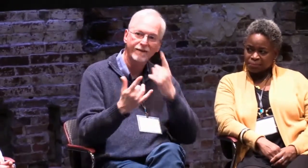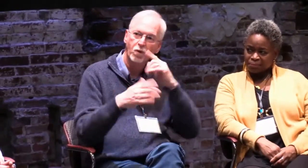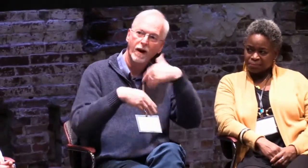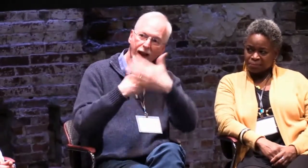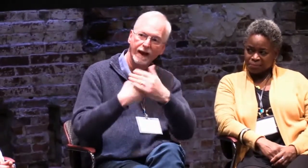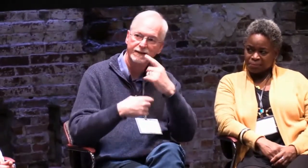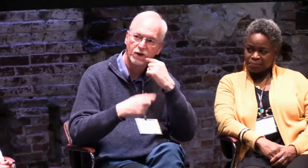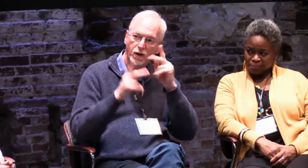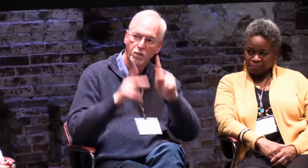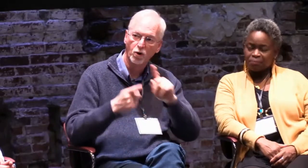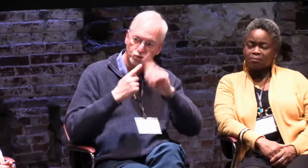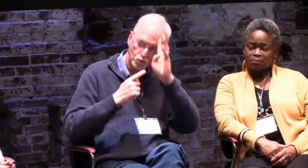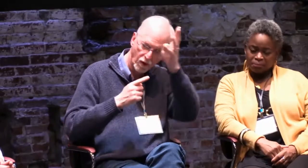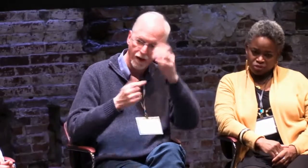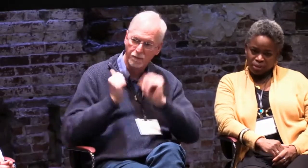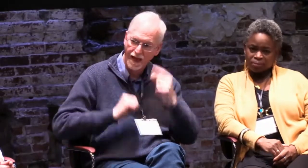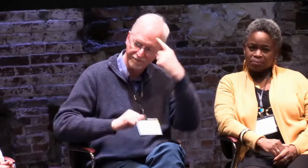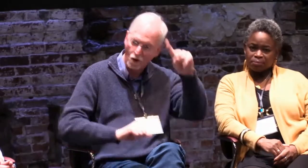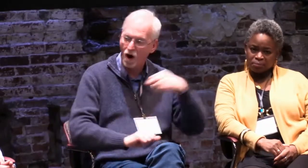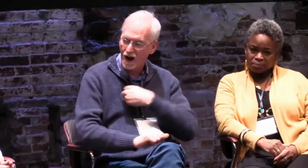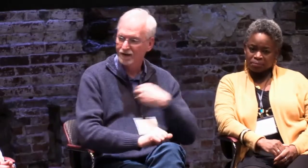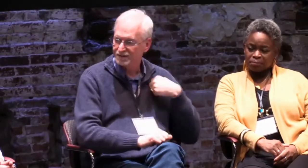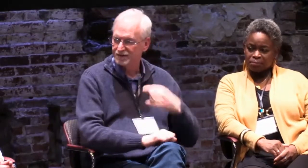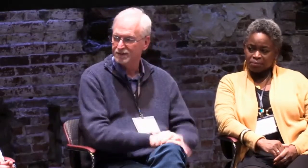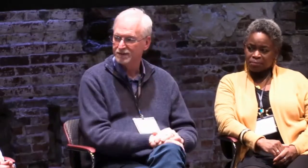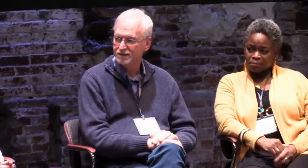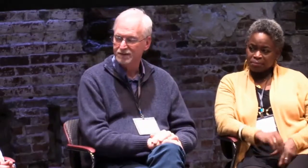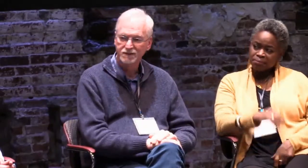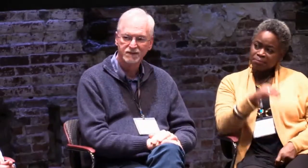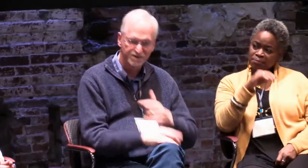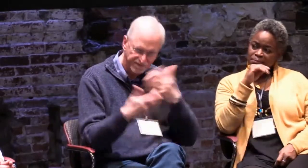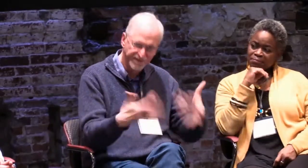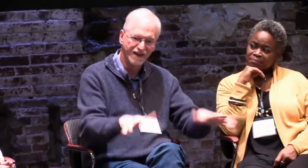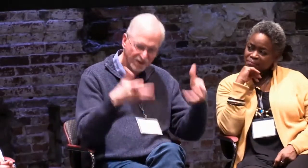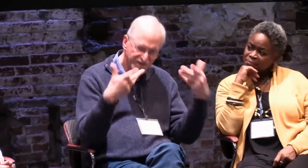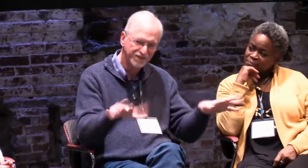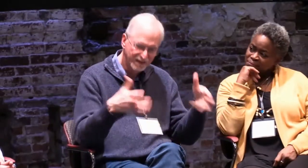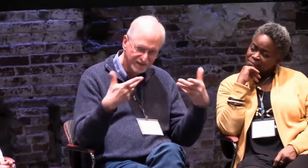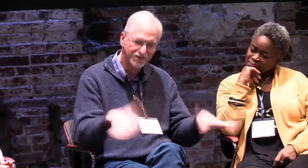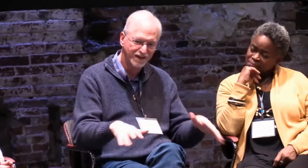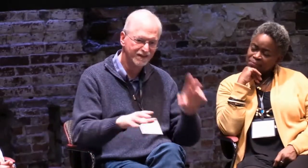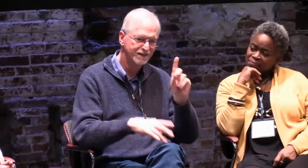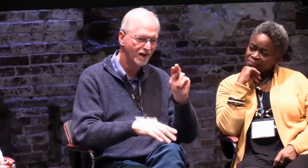Then waiting for a story to come and create a story for us, we have our own stories to tell.